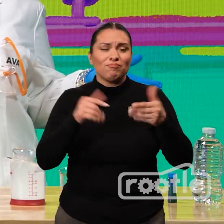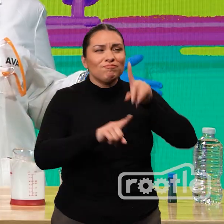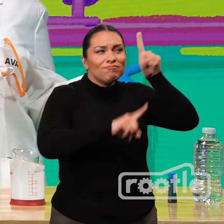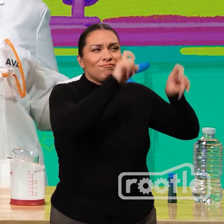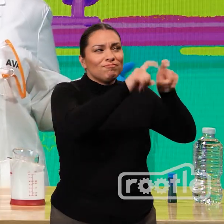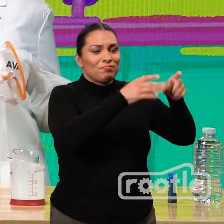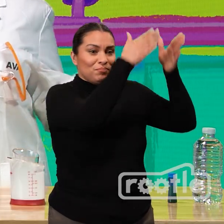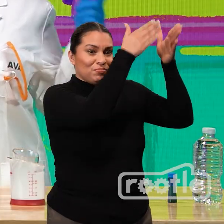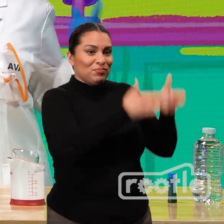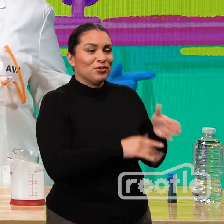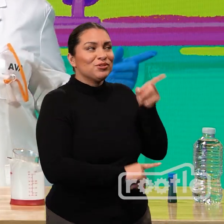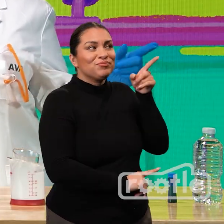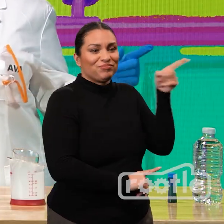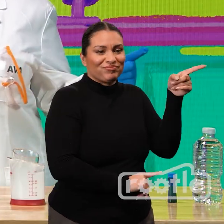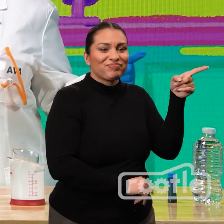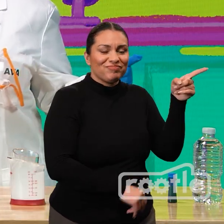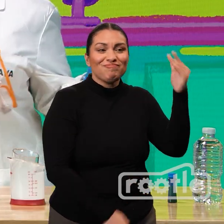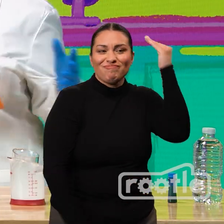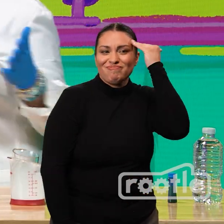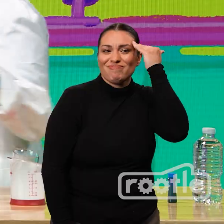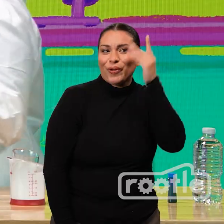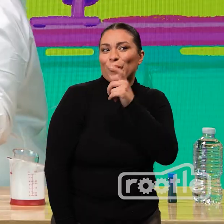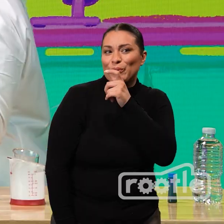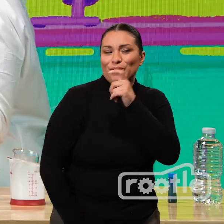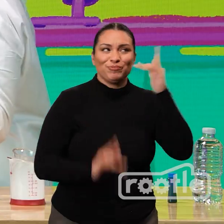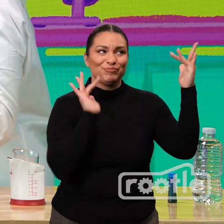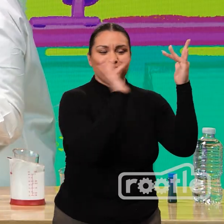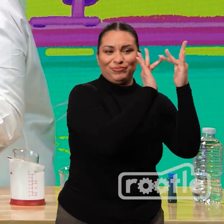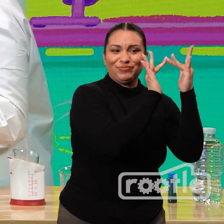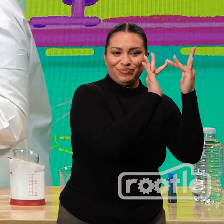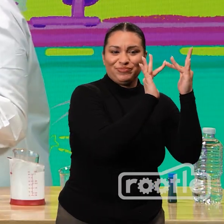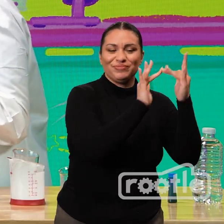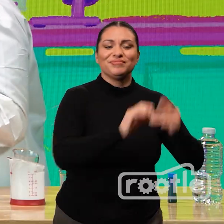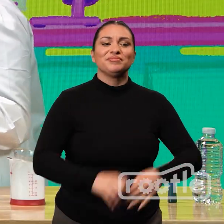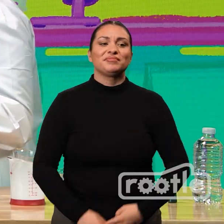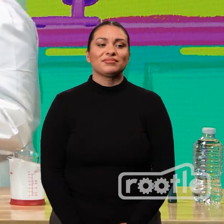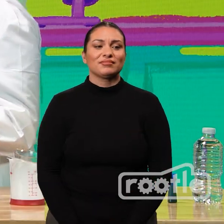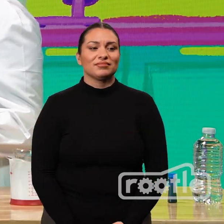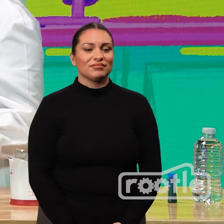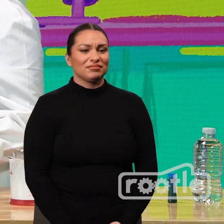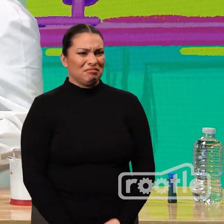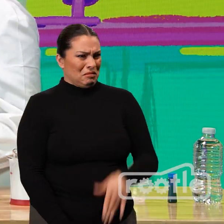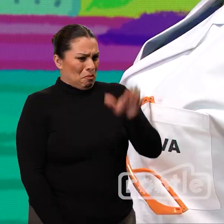We can ask big questions. We can figure them out. And I know just the expert we can talk to.